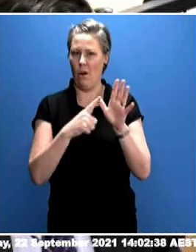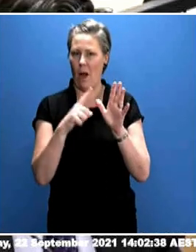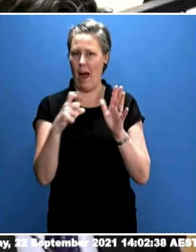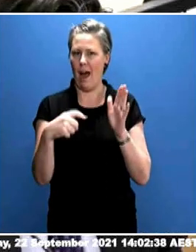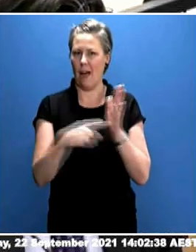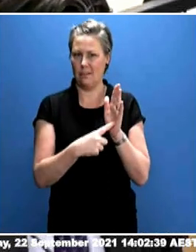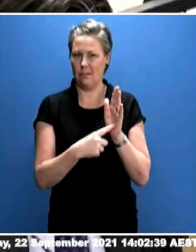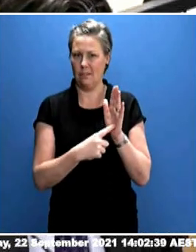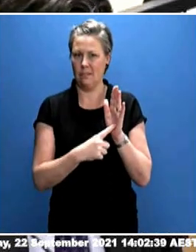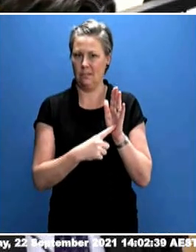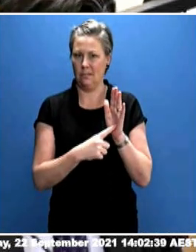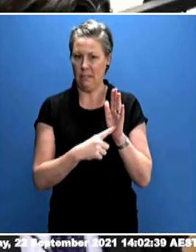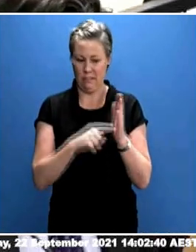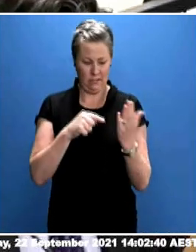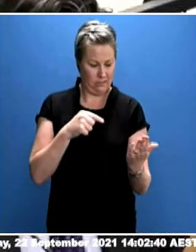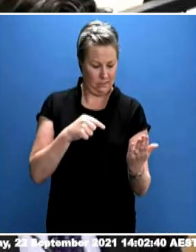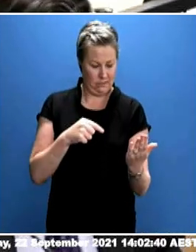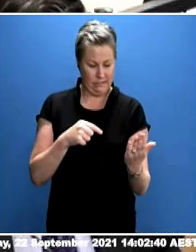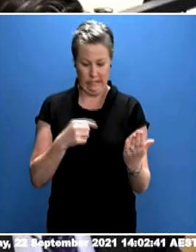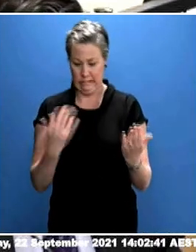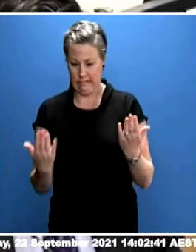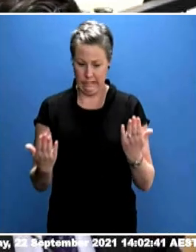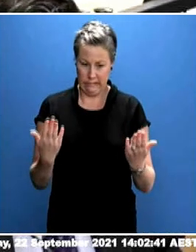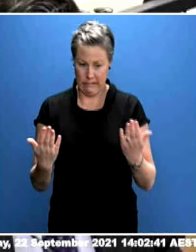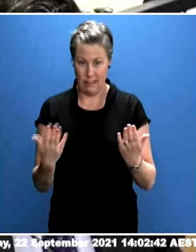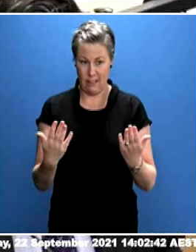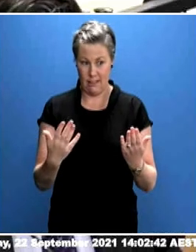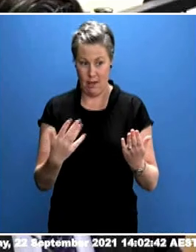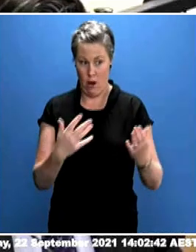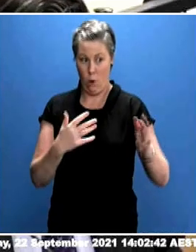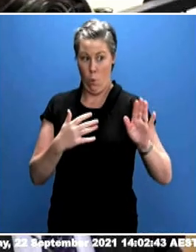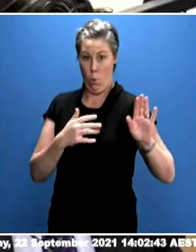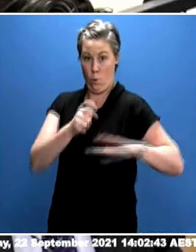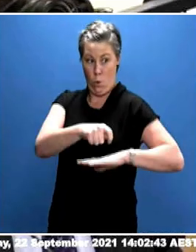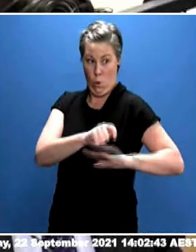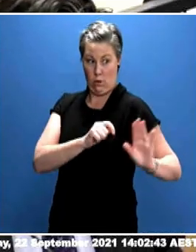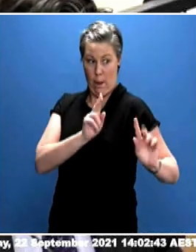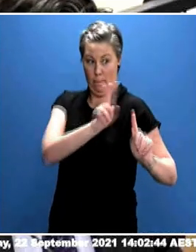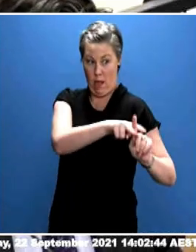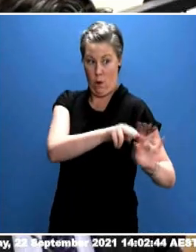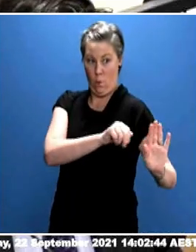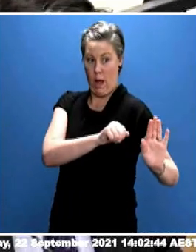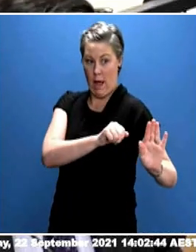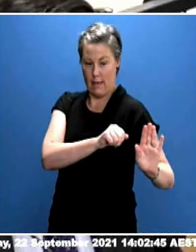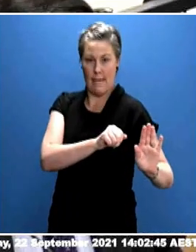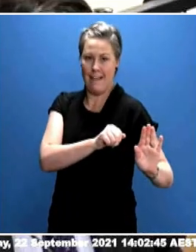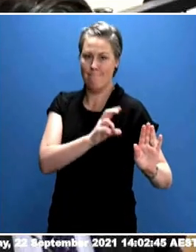Act are satisfied such that almost immediately there's a decision made to